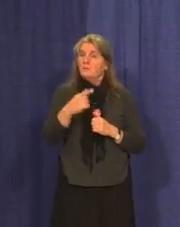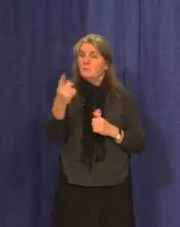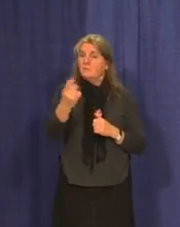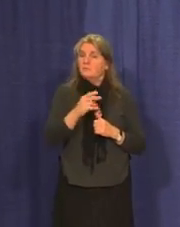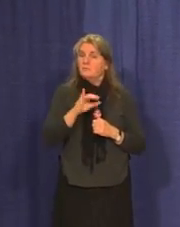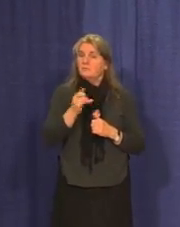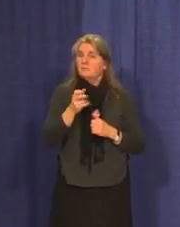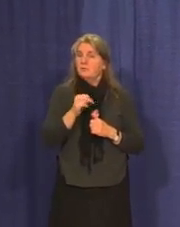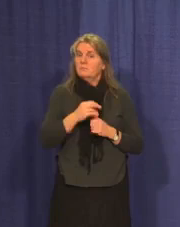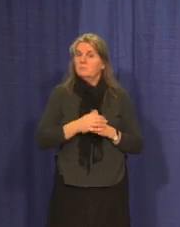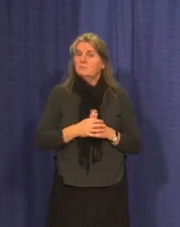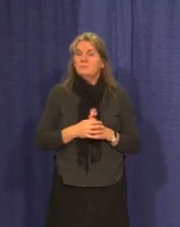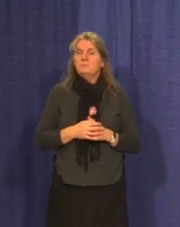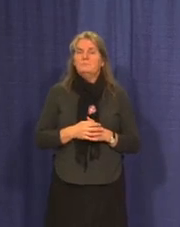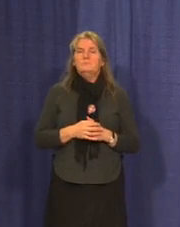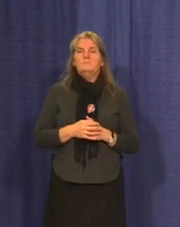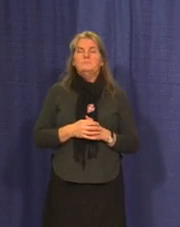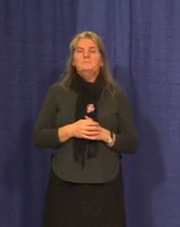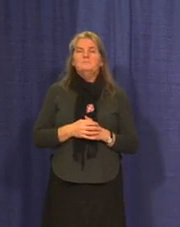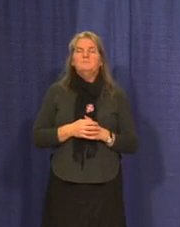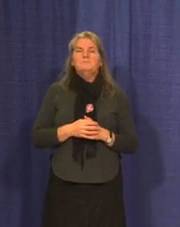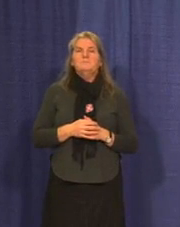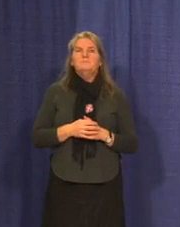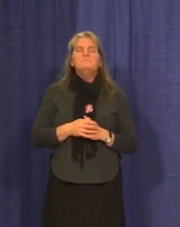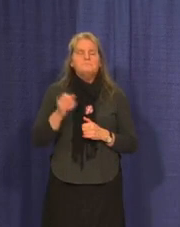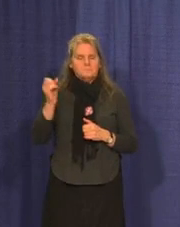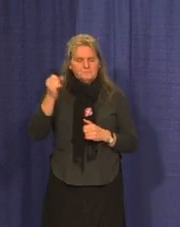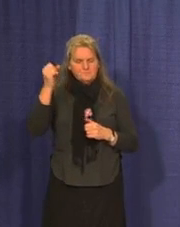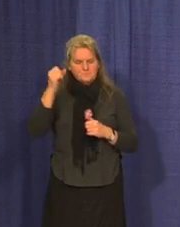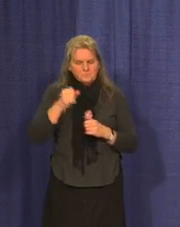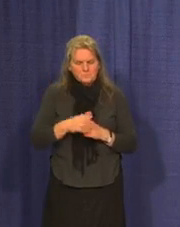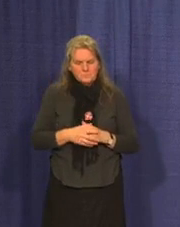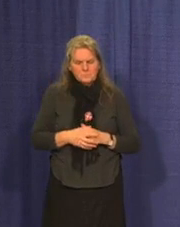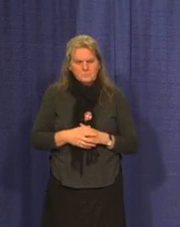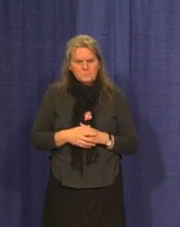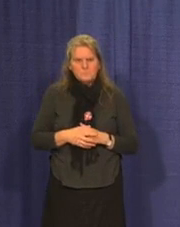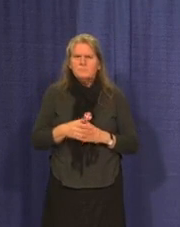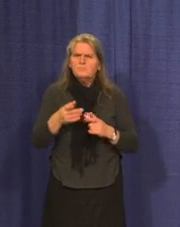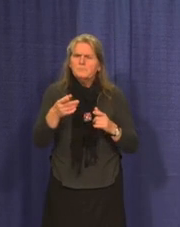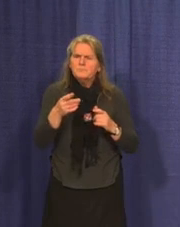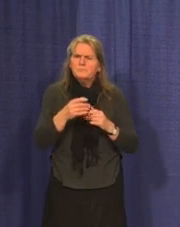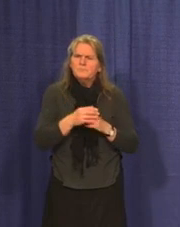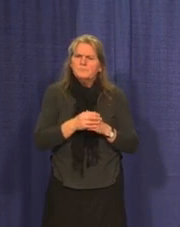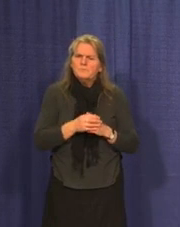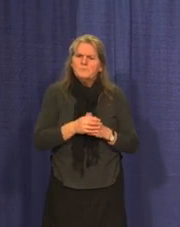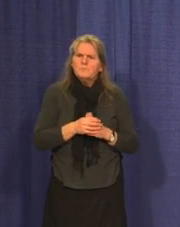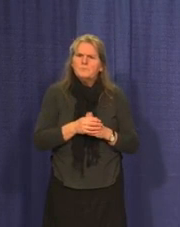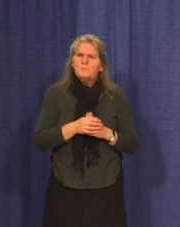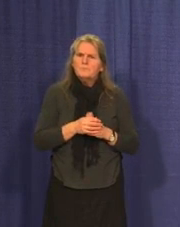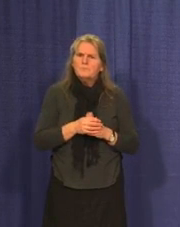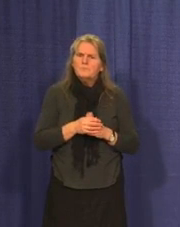Pat: Follow-up question? Reporter: Yes.